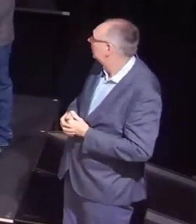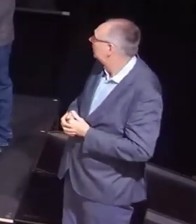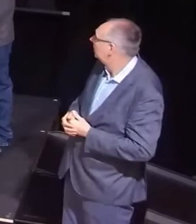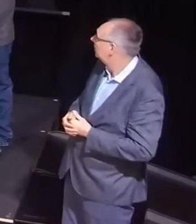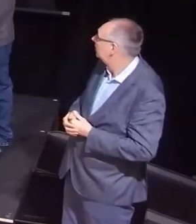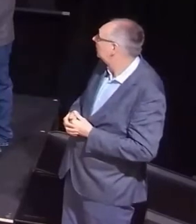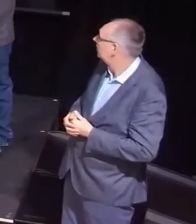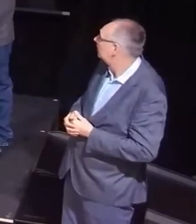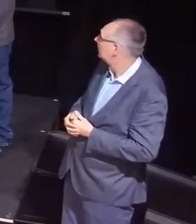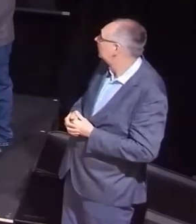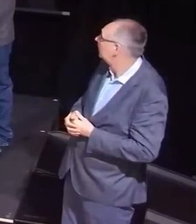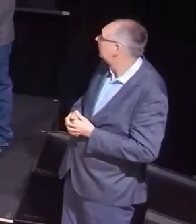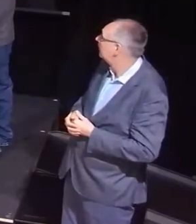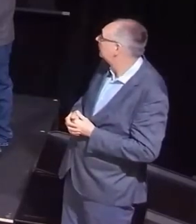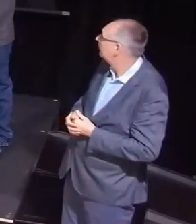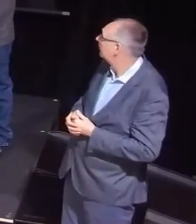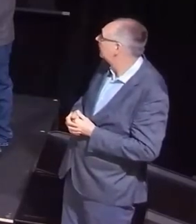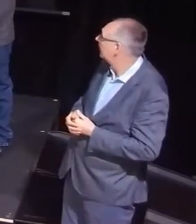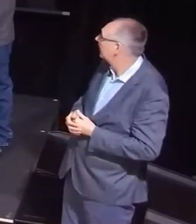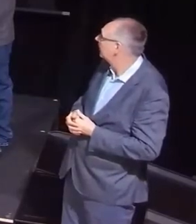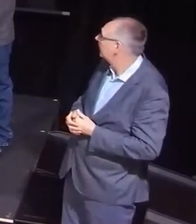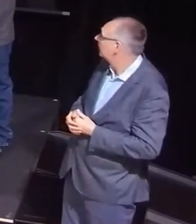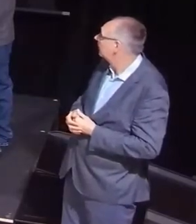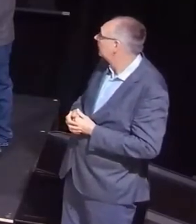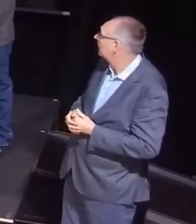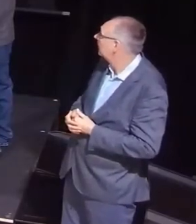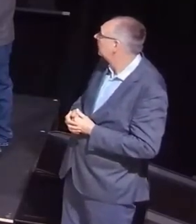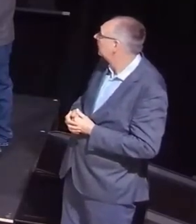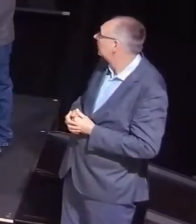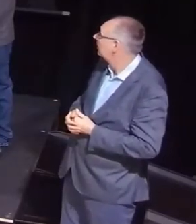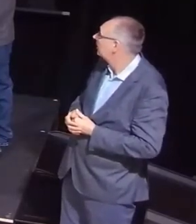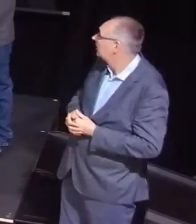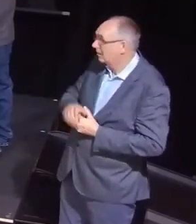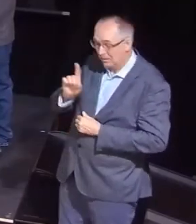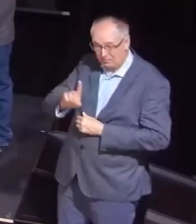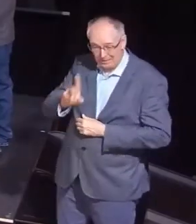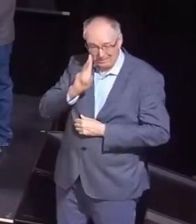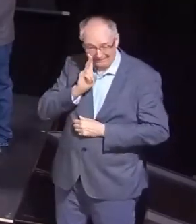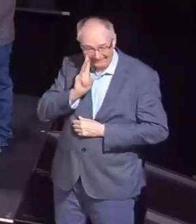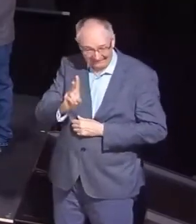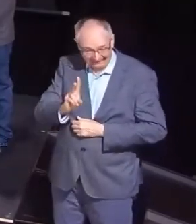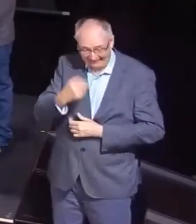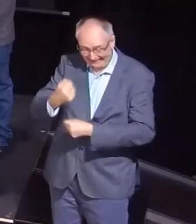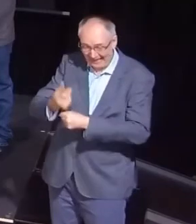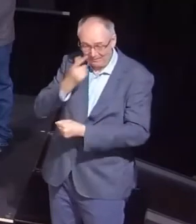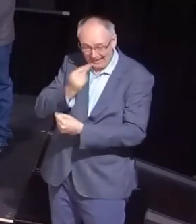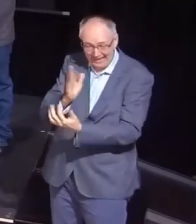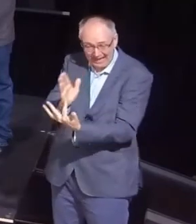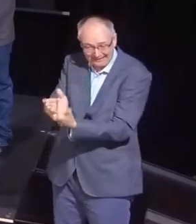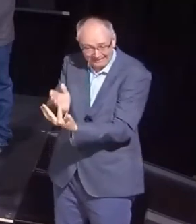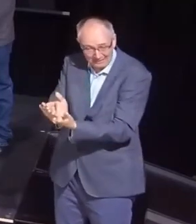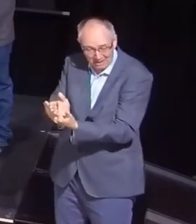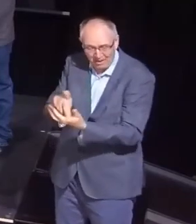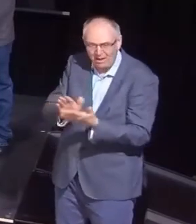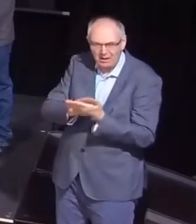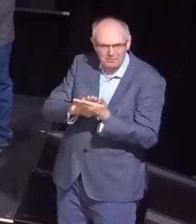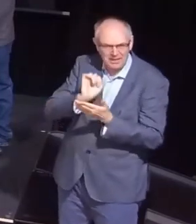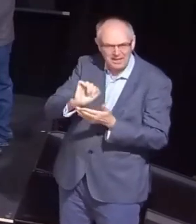The fact that once people start seeing accessibility features in games, it breaks down a few misconceptions, people realising this isn't something scary